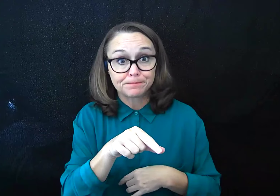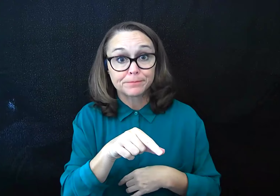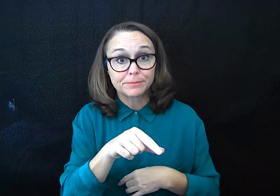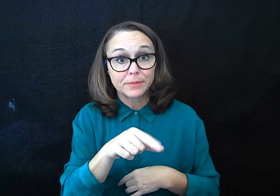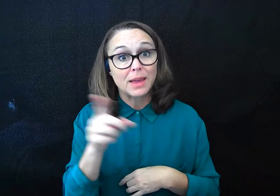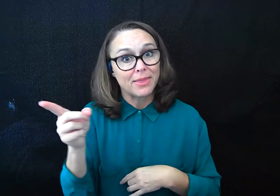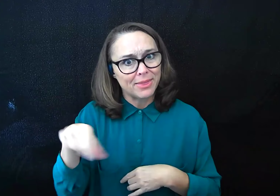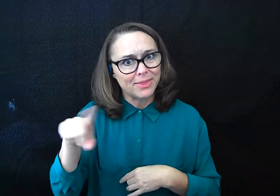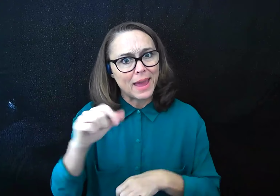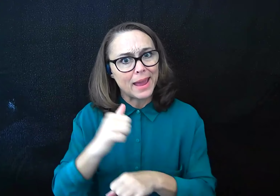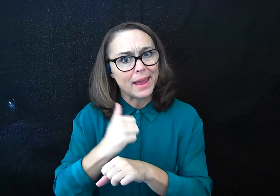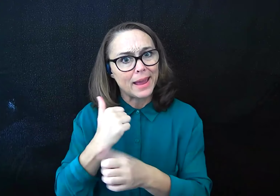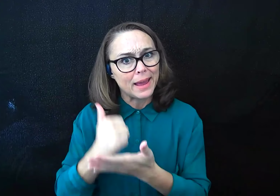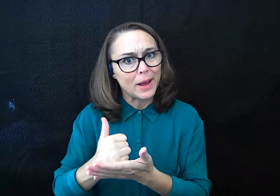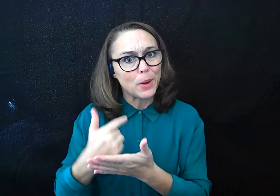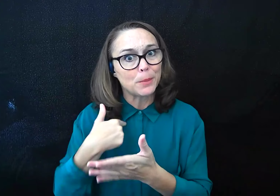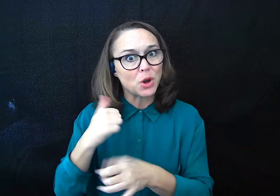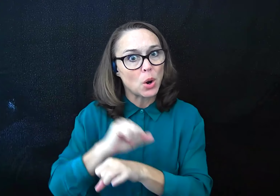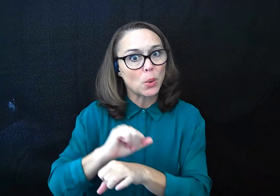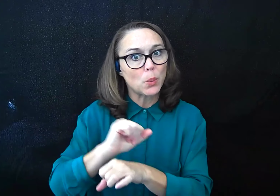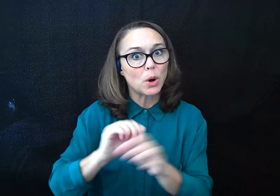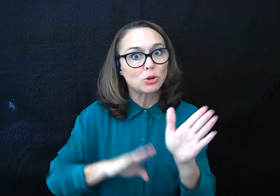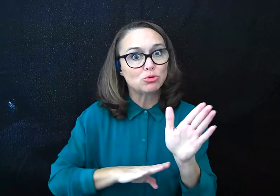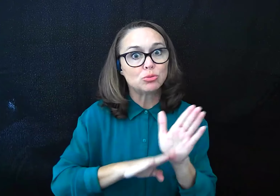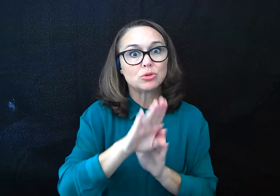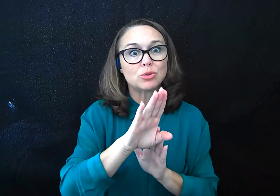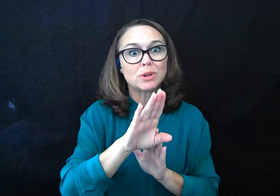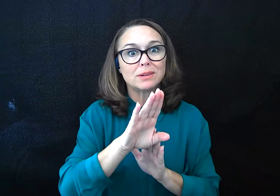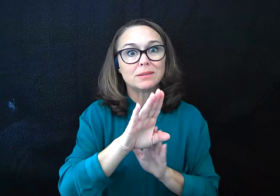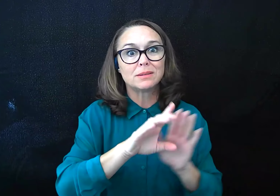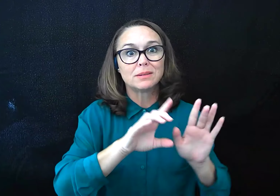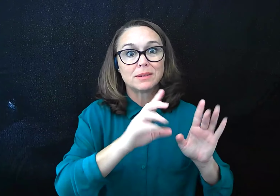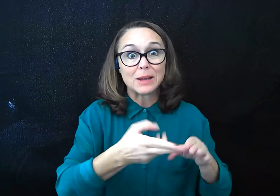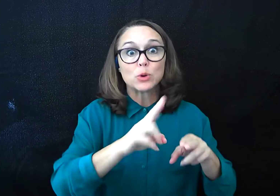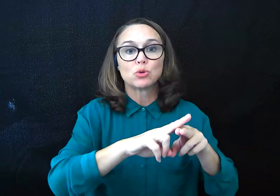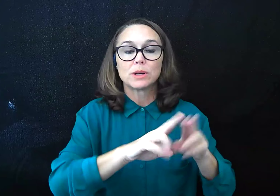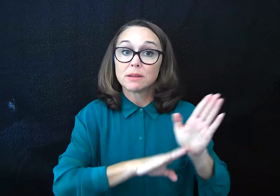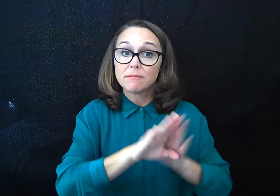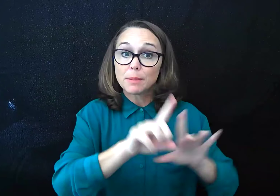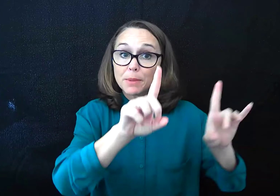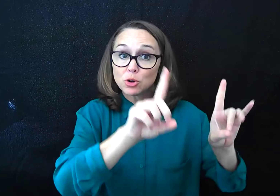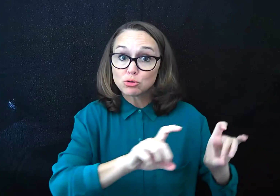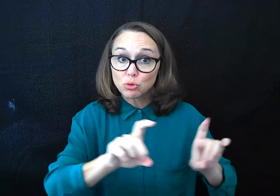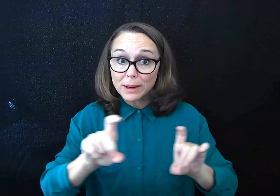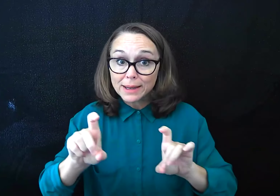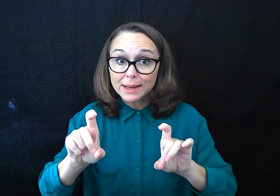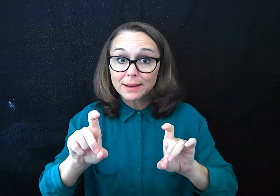work that we did to increase our developmental screening. They really enhanced their work as